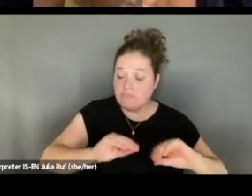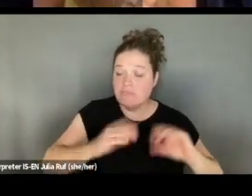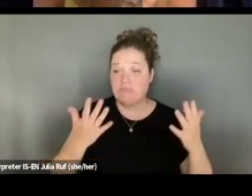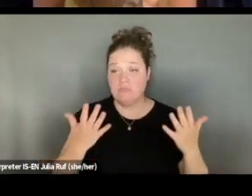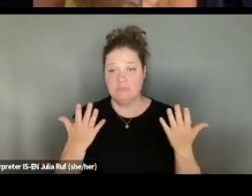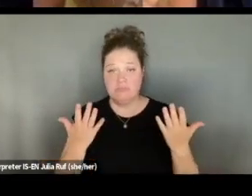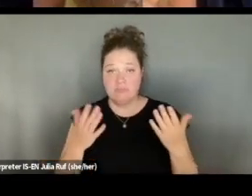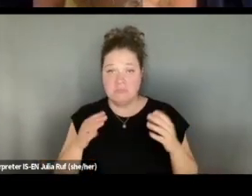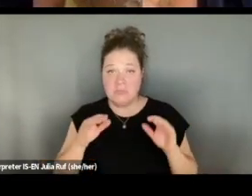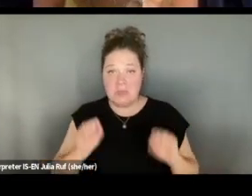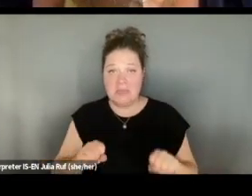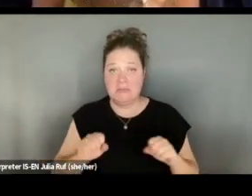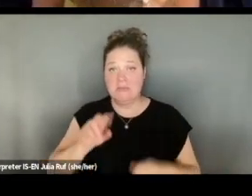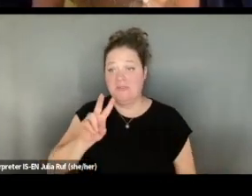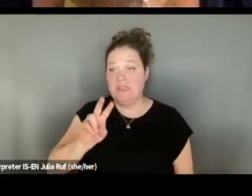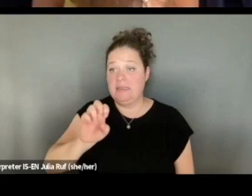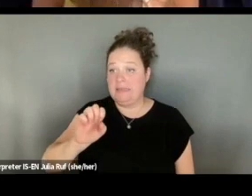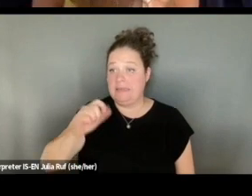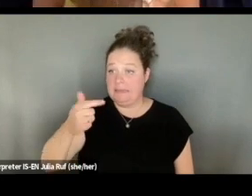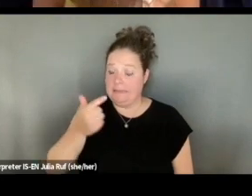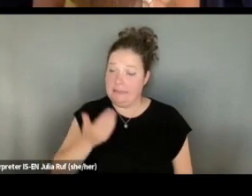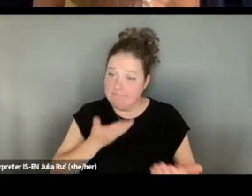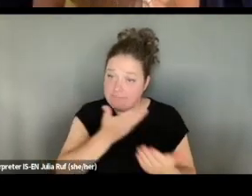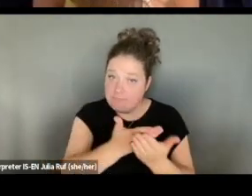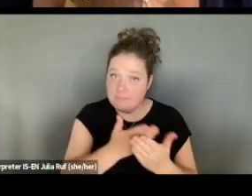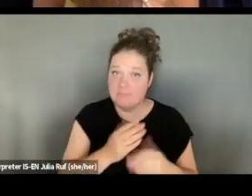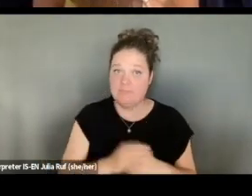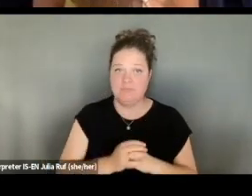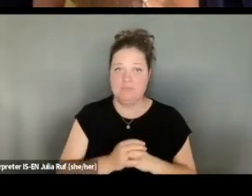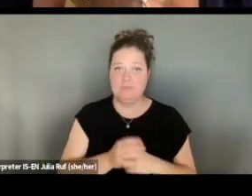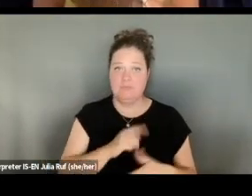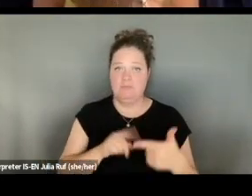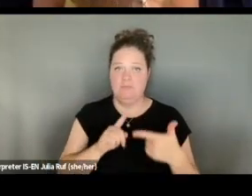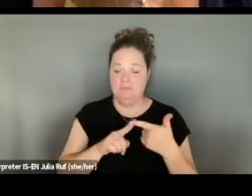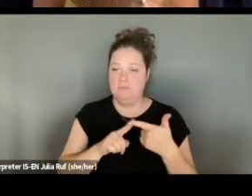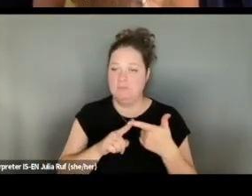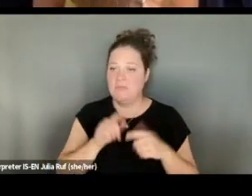Training provider, so VET provider, or